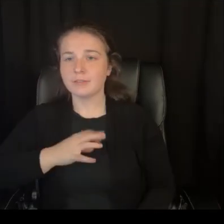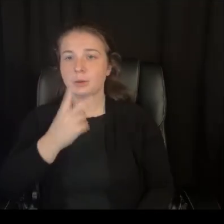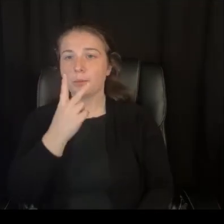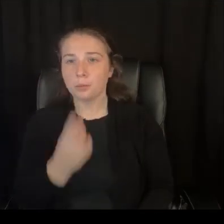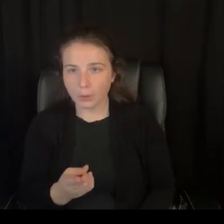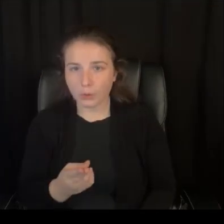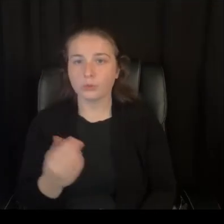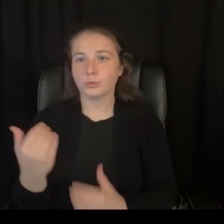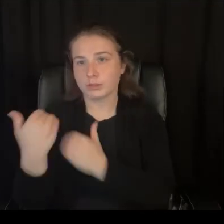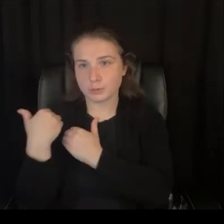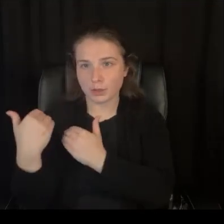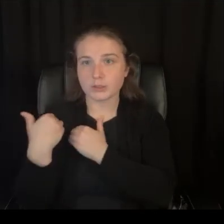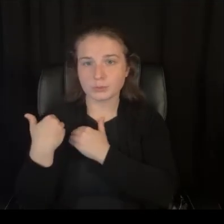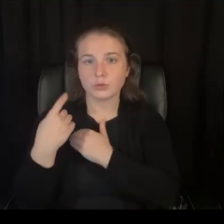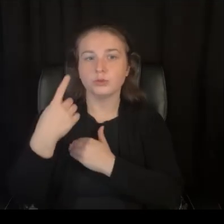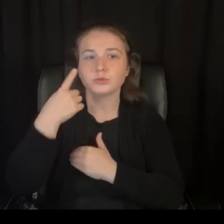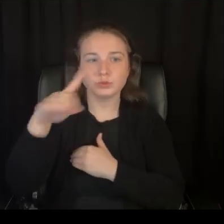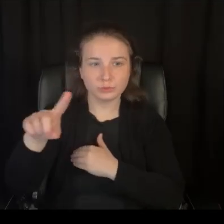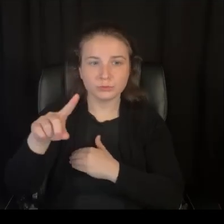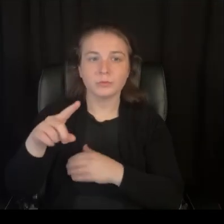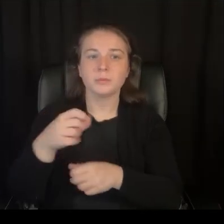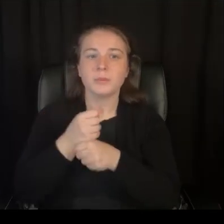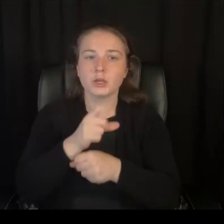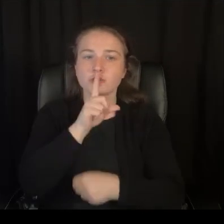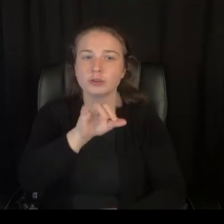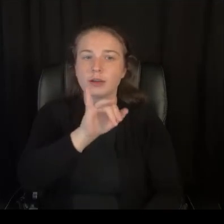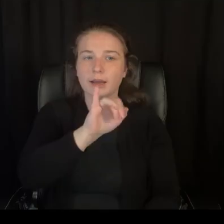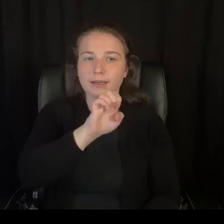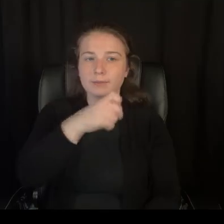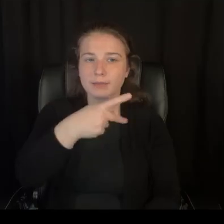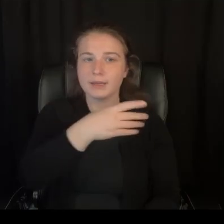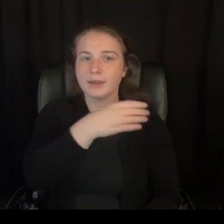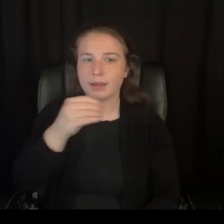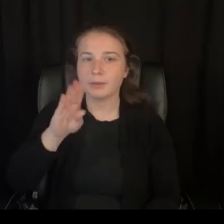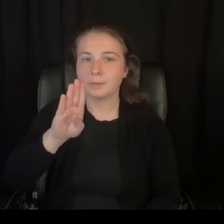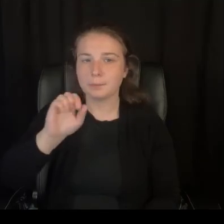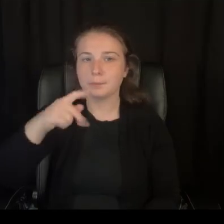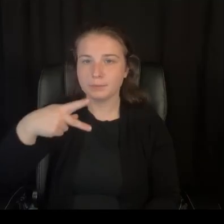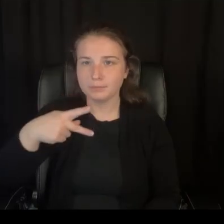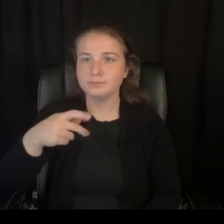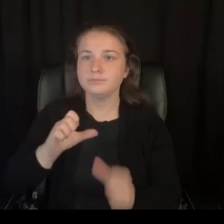ensuring that the IEP and the behavior intervention Plan are fulfilled on the school bus.